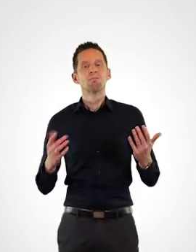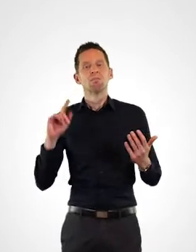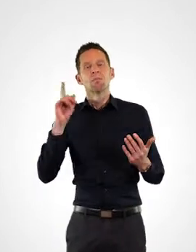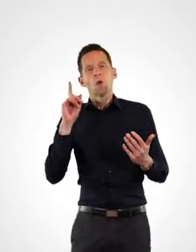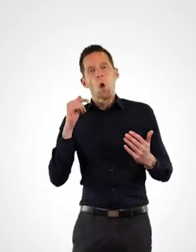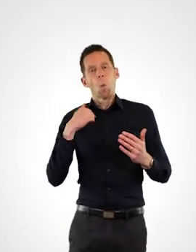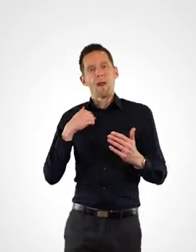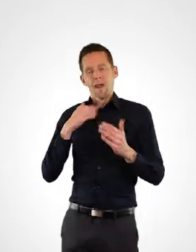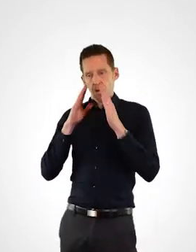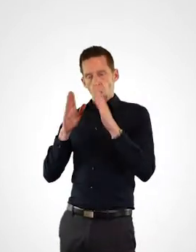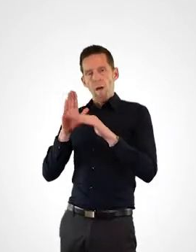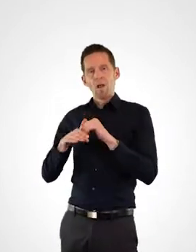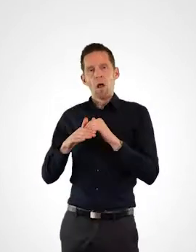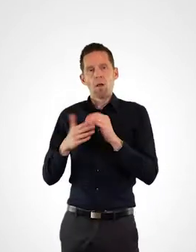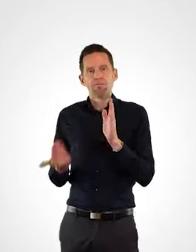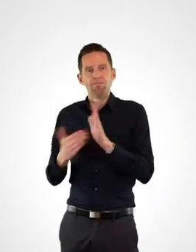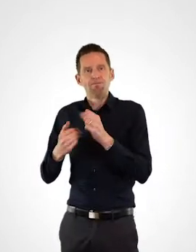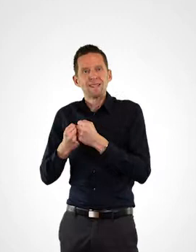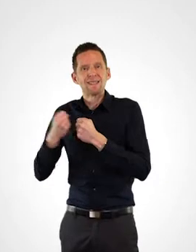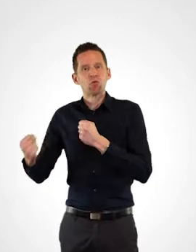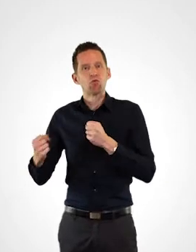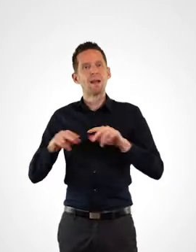So now let's focus on extension activities.